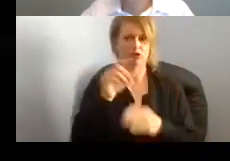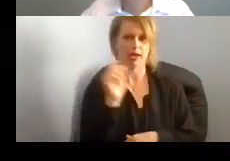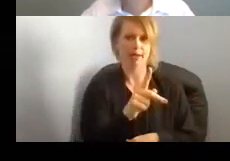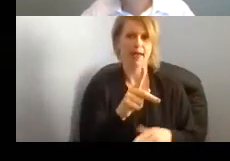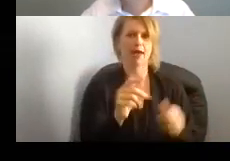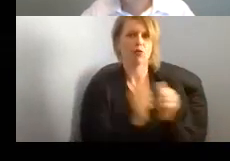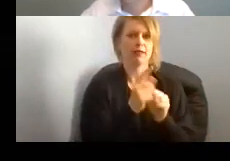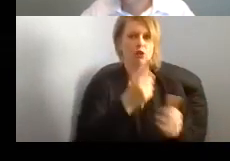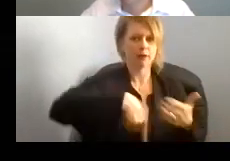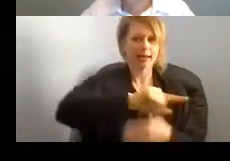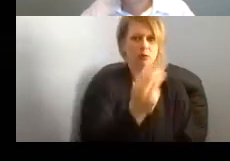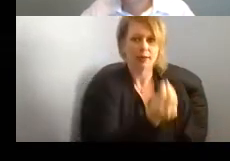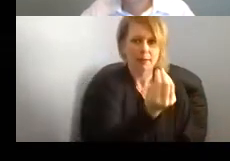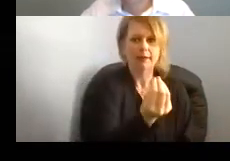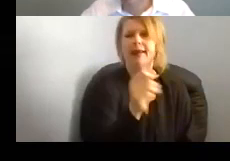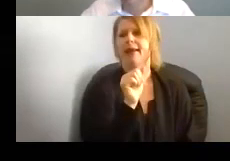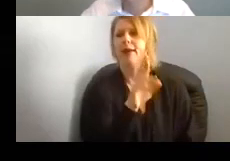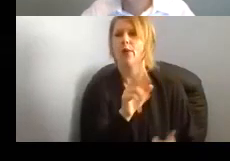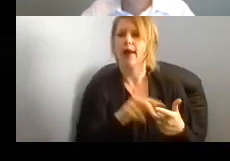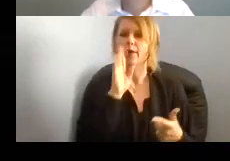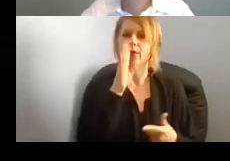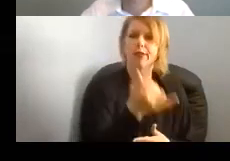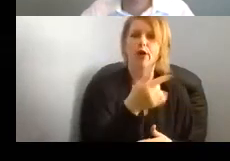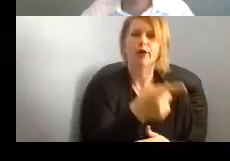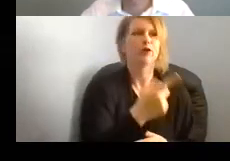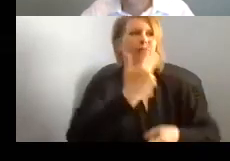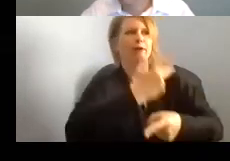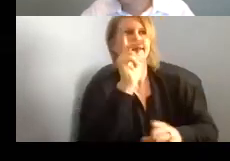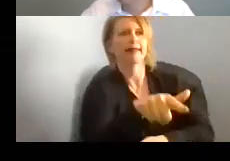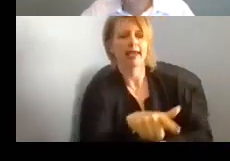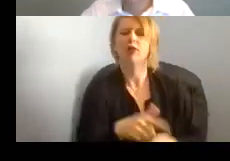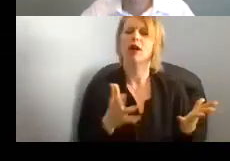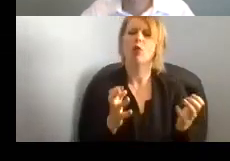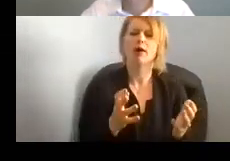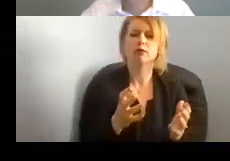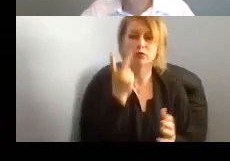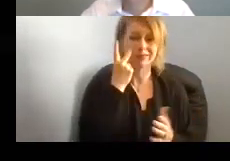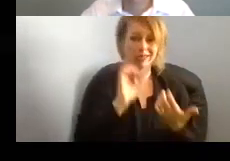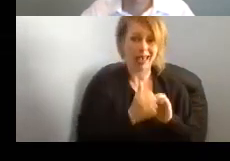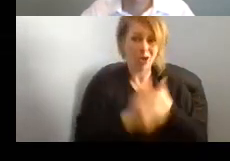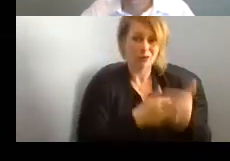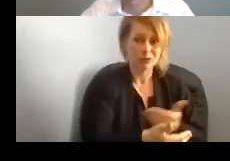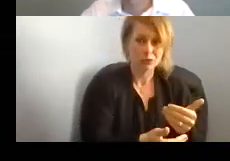Or, I’m going to call you in three days. I just want to see how you’re doing. And if you don’t want to talk to me, you can keep telling me that,